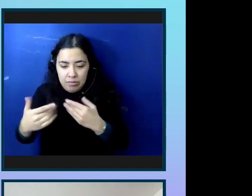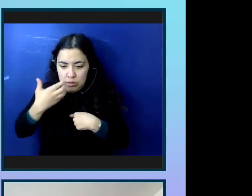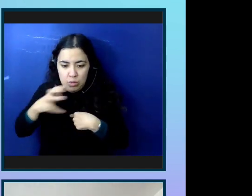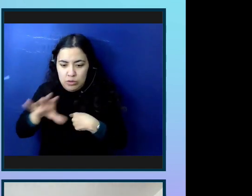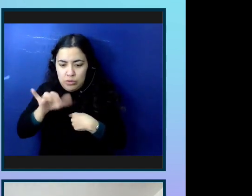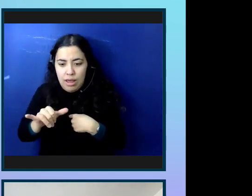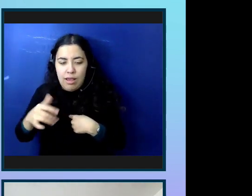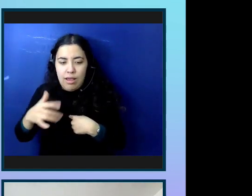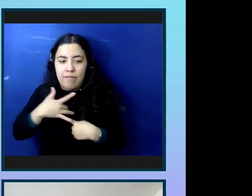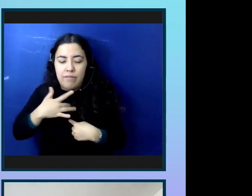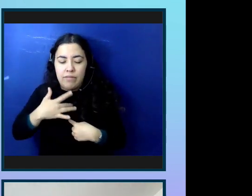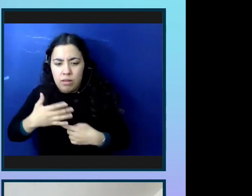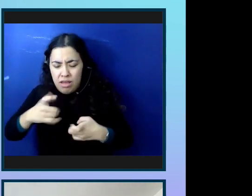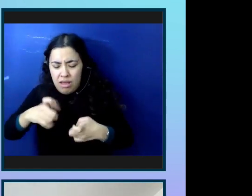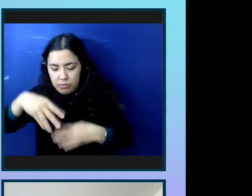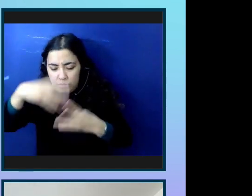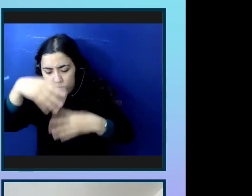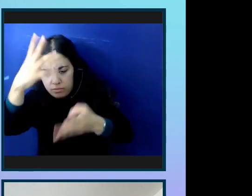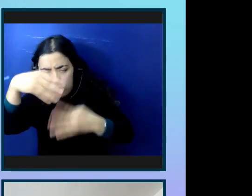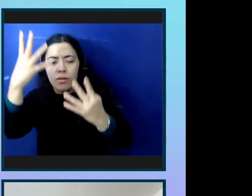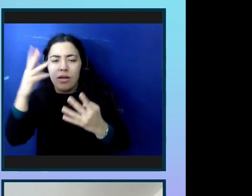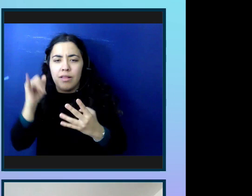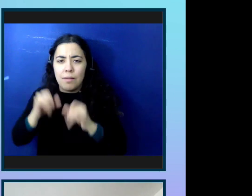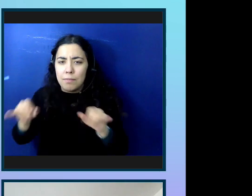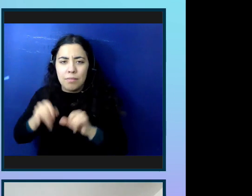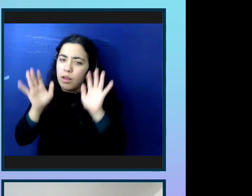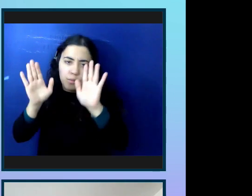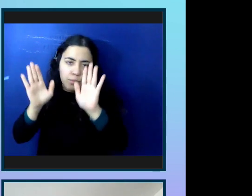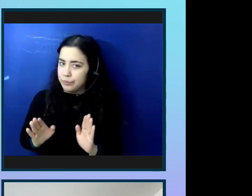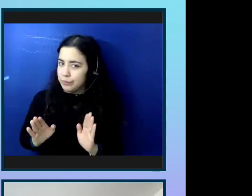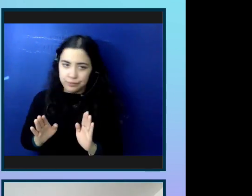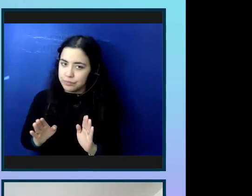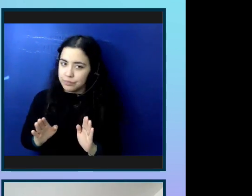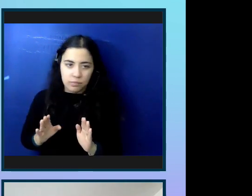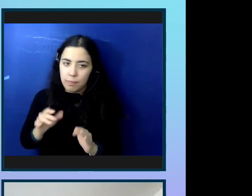This kind of pattern isn't great and is not a very great experience